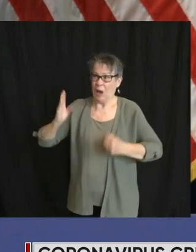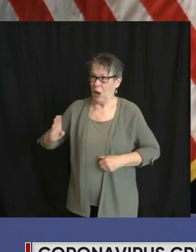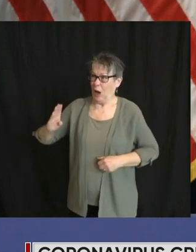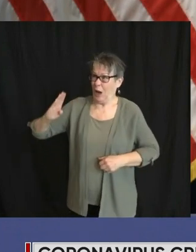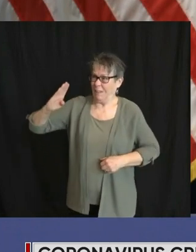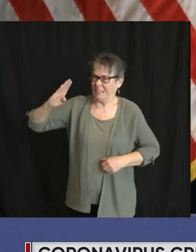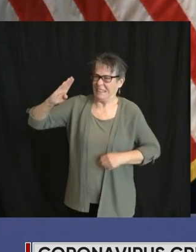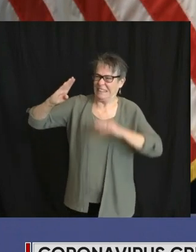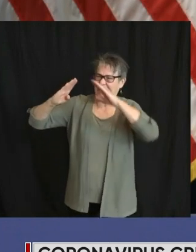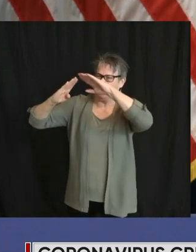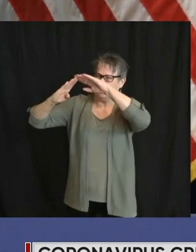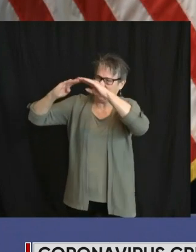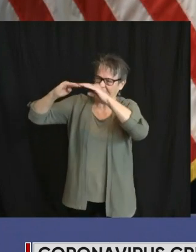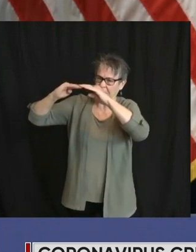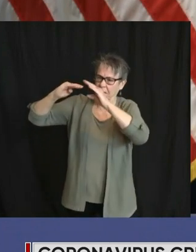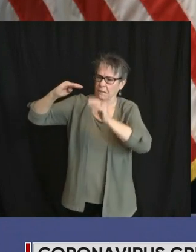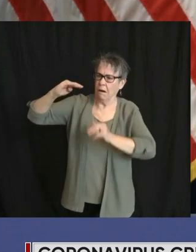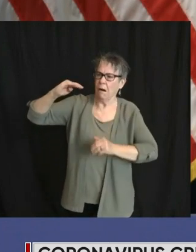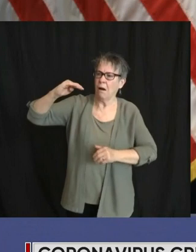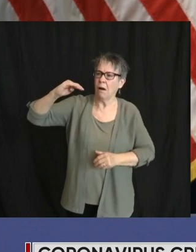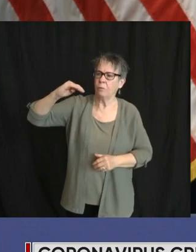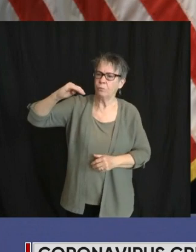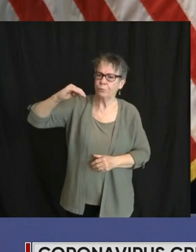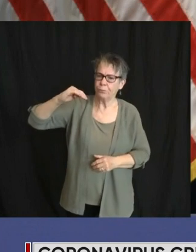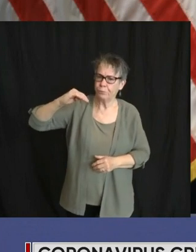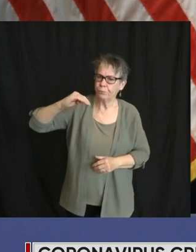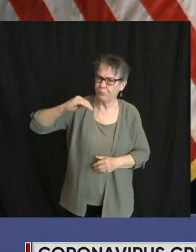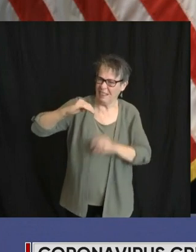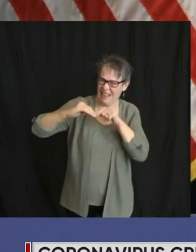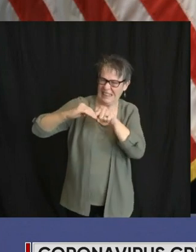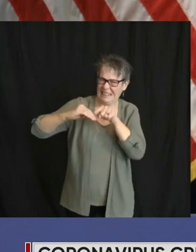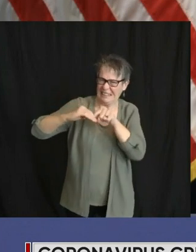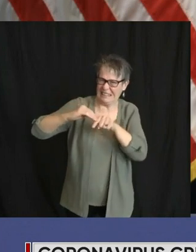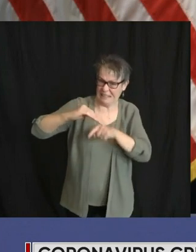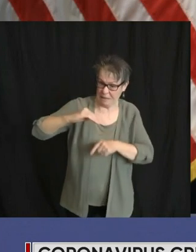CURVE, BUT WE ARE INCREDIBLY AND DEEPLY SYMPATHETIC TO THAT